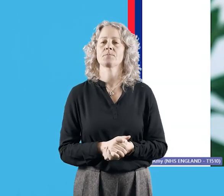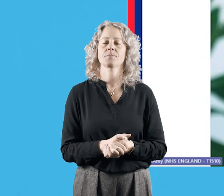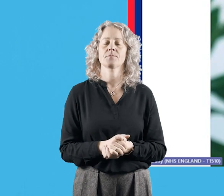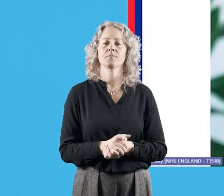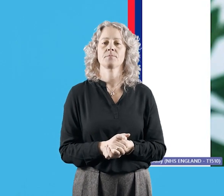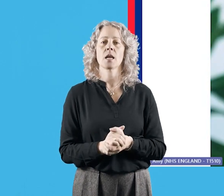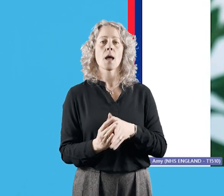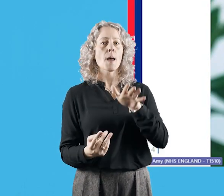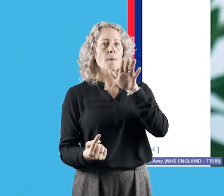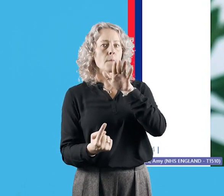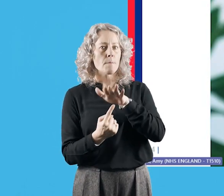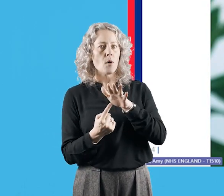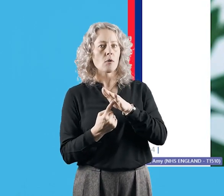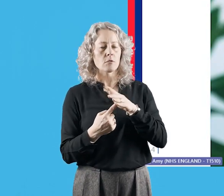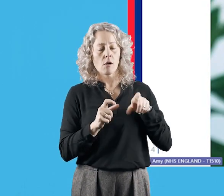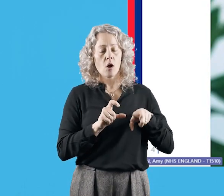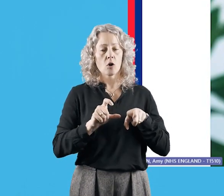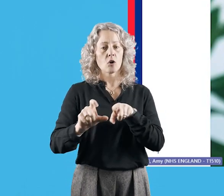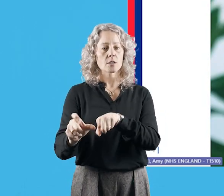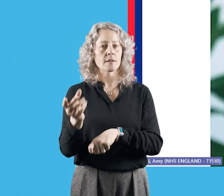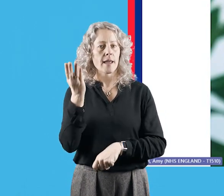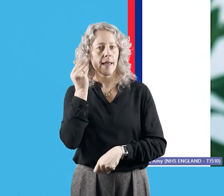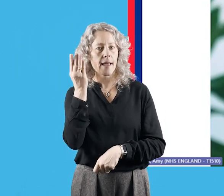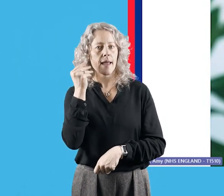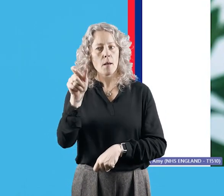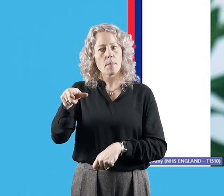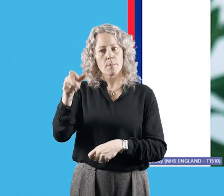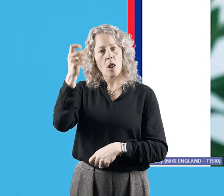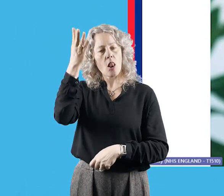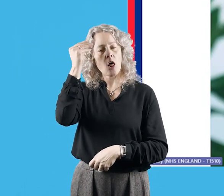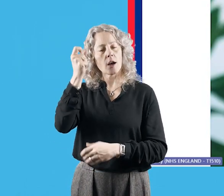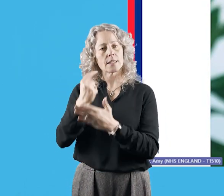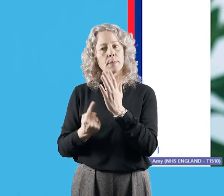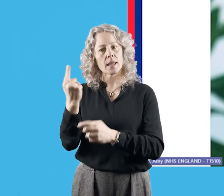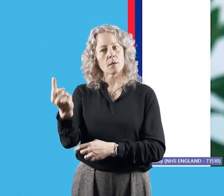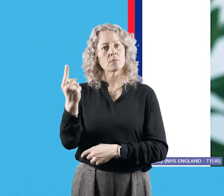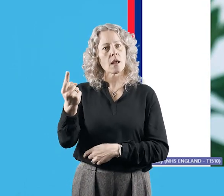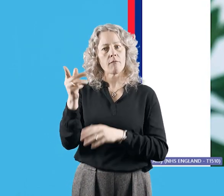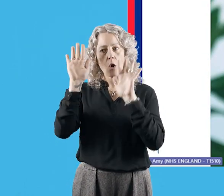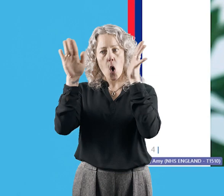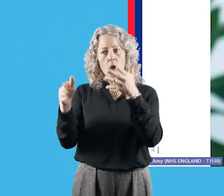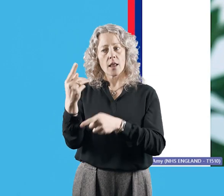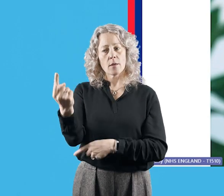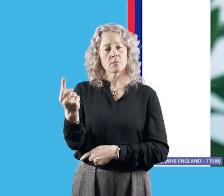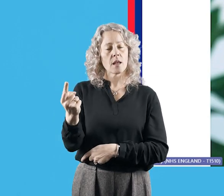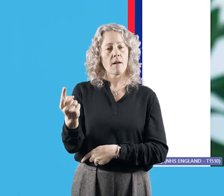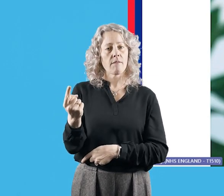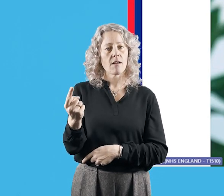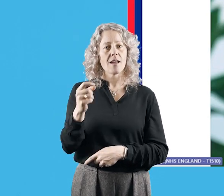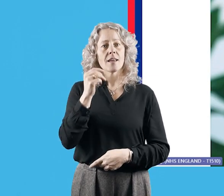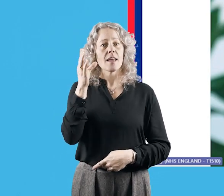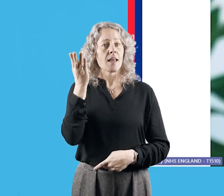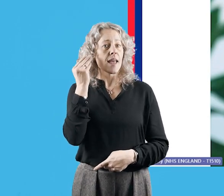Most importantly, we continue to hear from people with a learning disability, autistic people and their families every day about